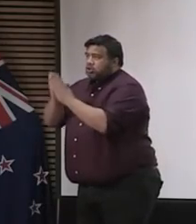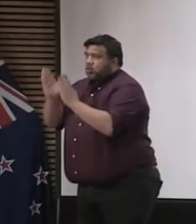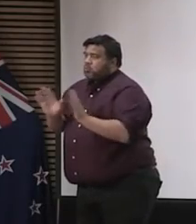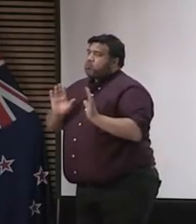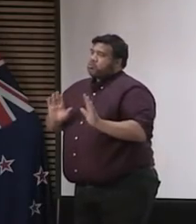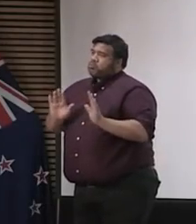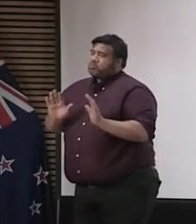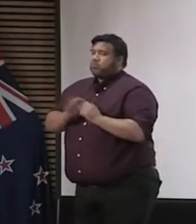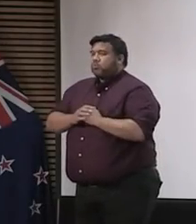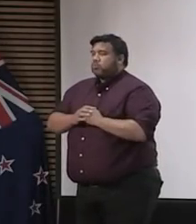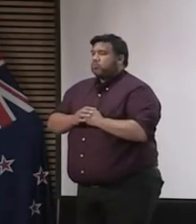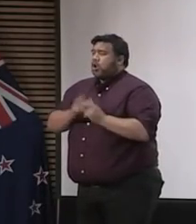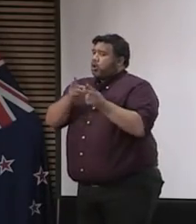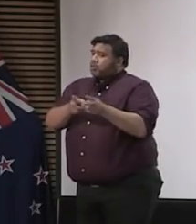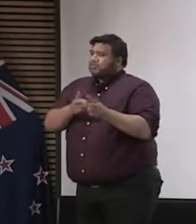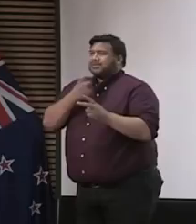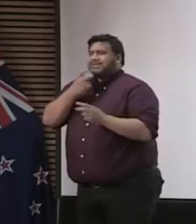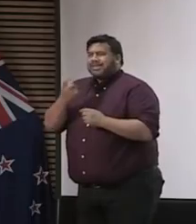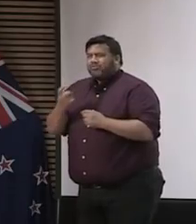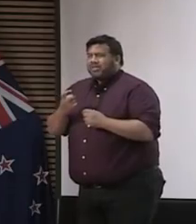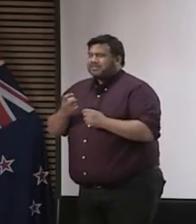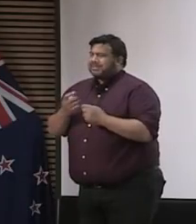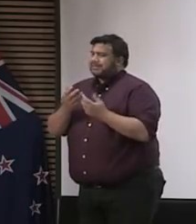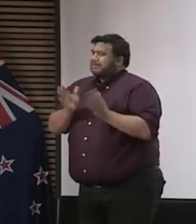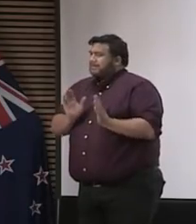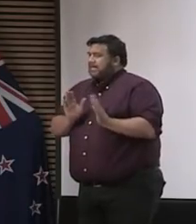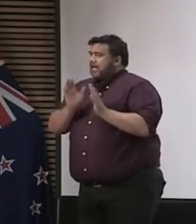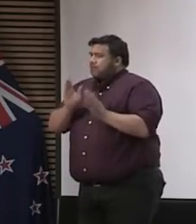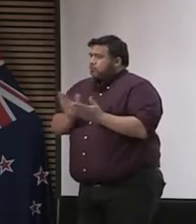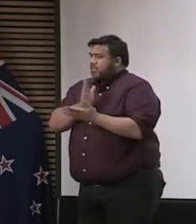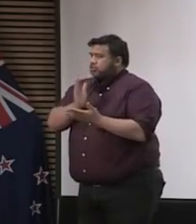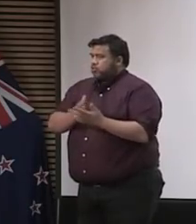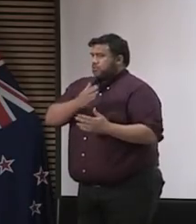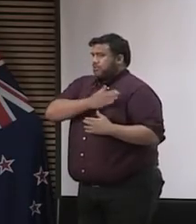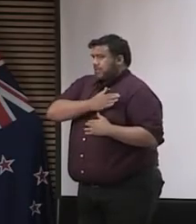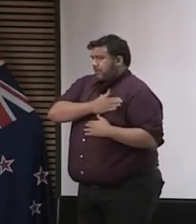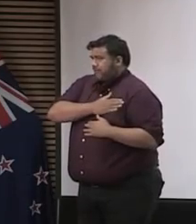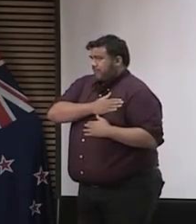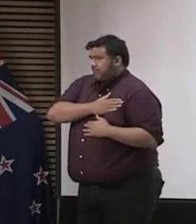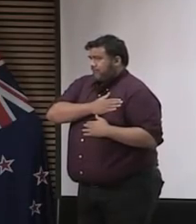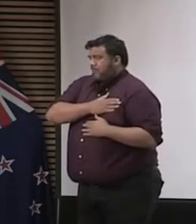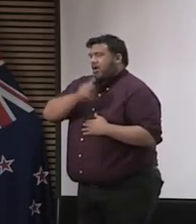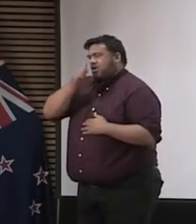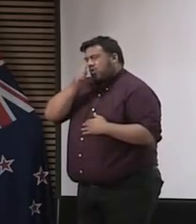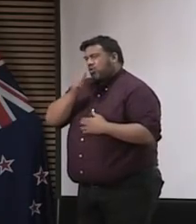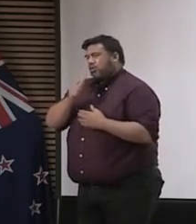on visiting people in hospital do create hardships for both family and those in hospitals.